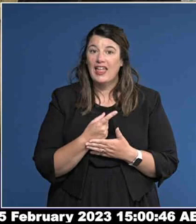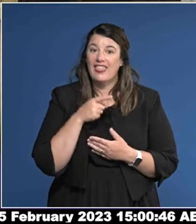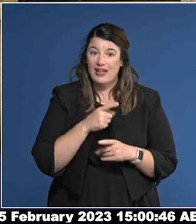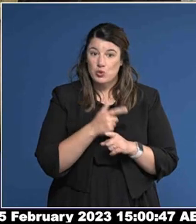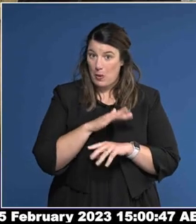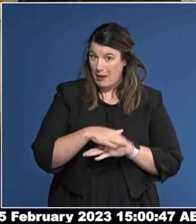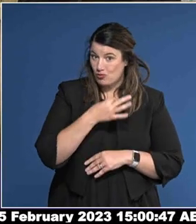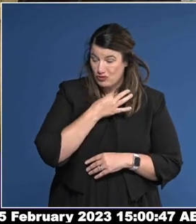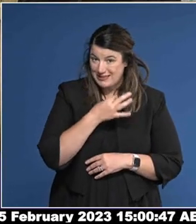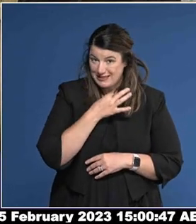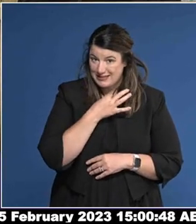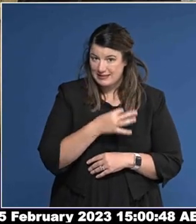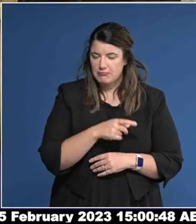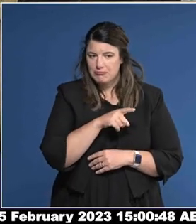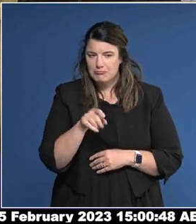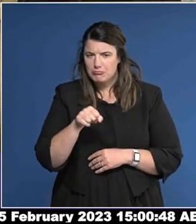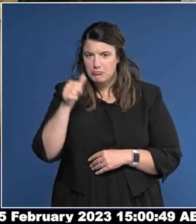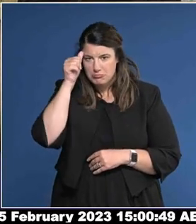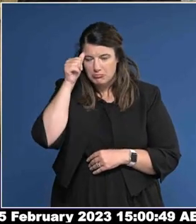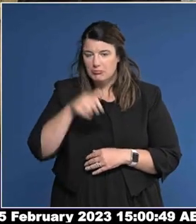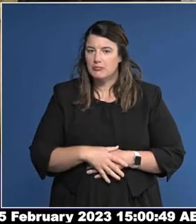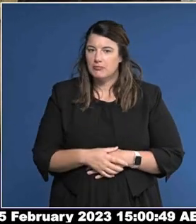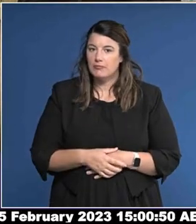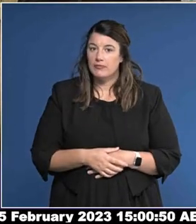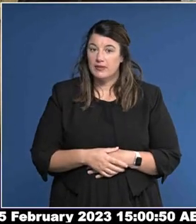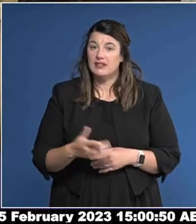And the report says: It is apparent from examining the incidents and complaints